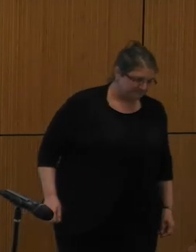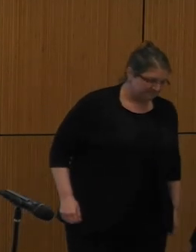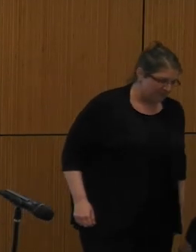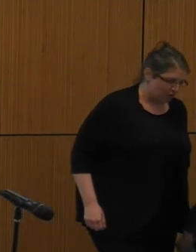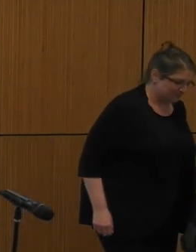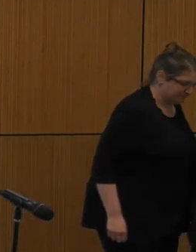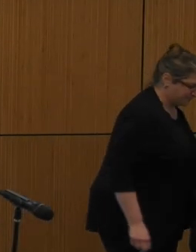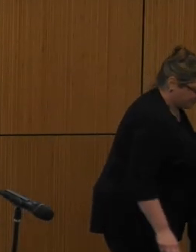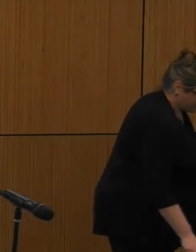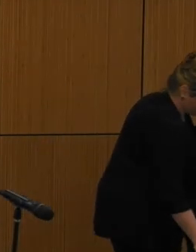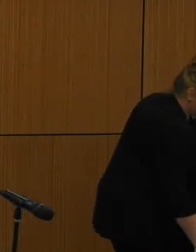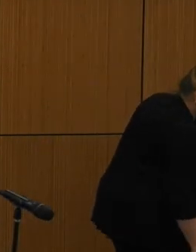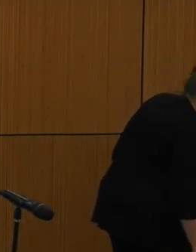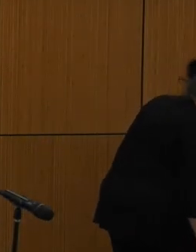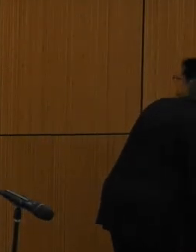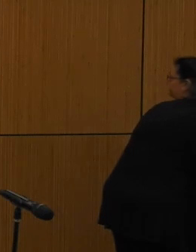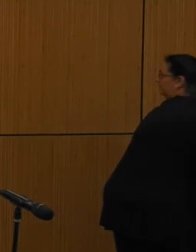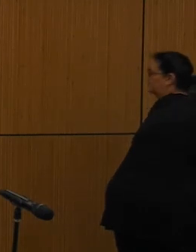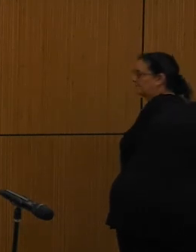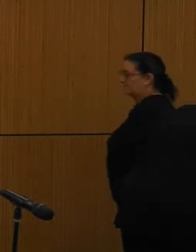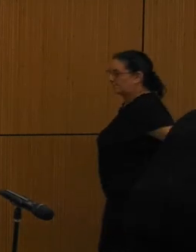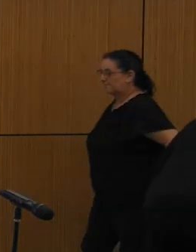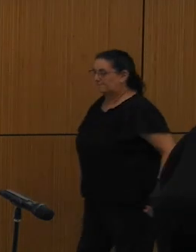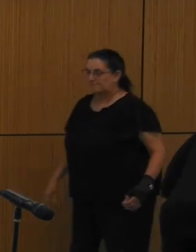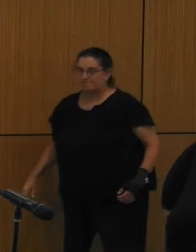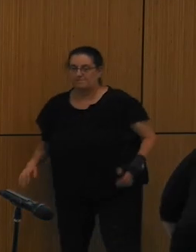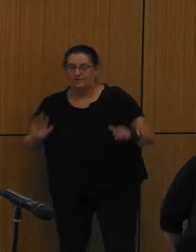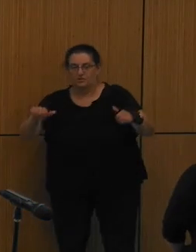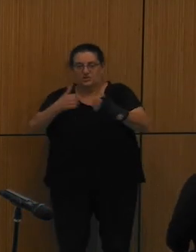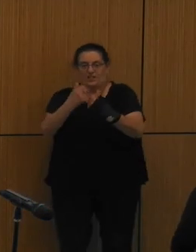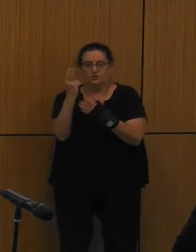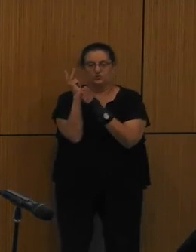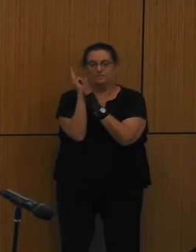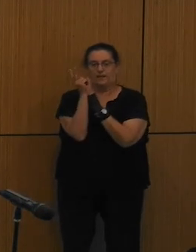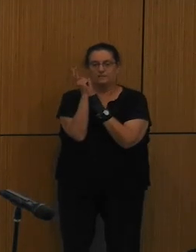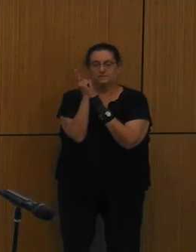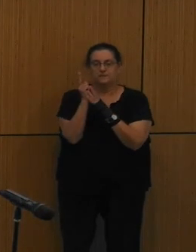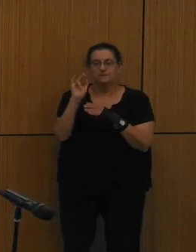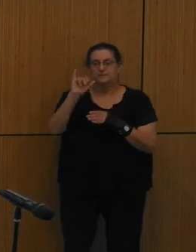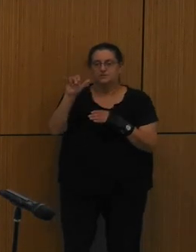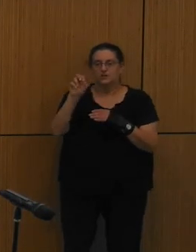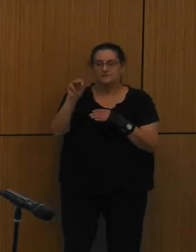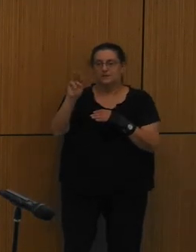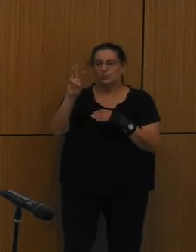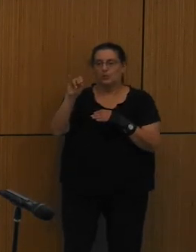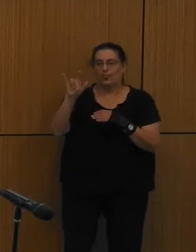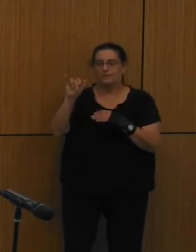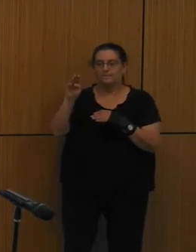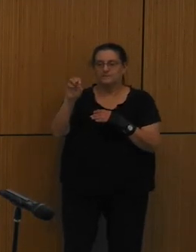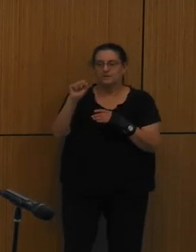All right. He's up for the challenge. All right. So doctor Jason Williams from the Department of Biology.